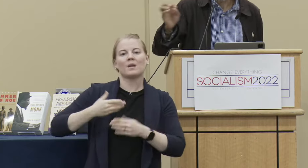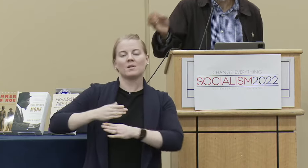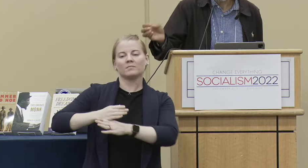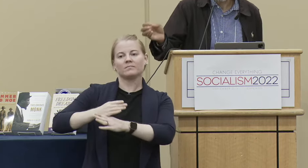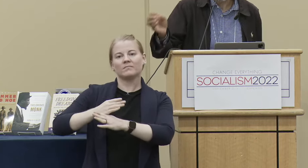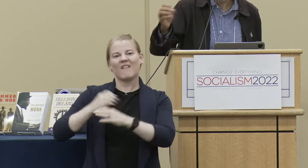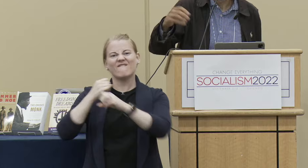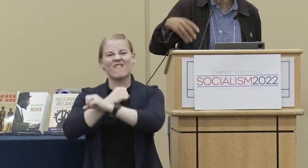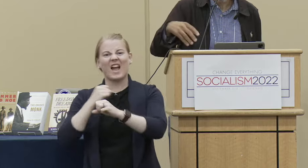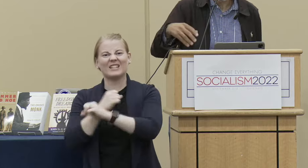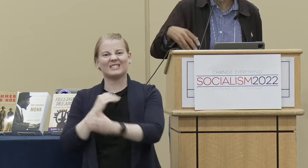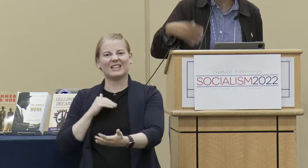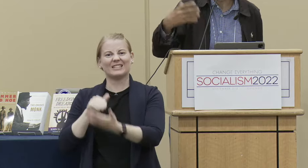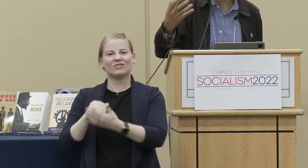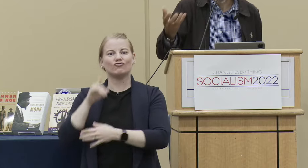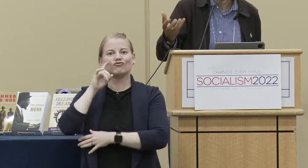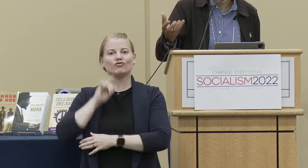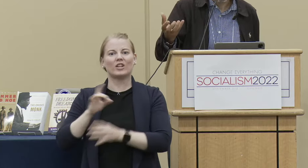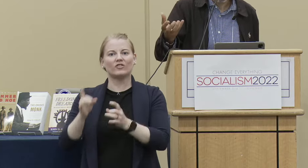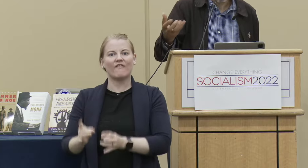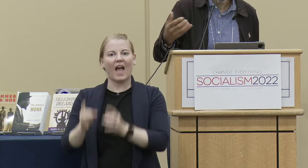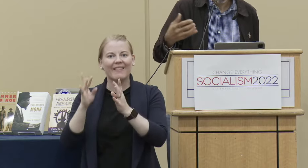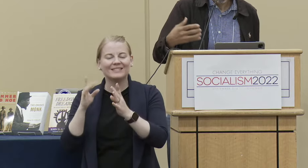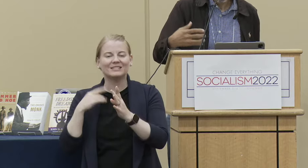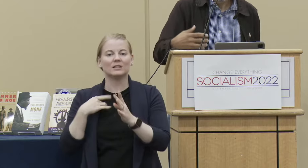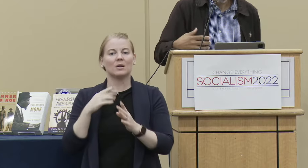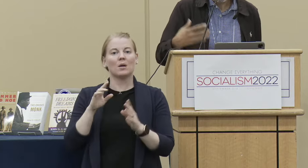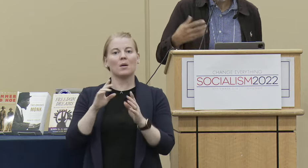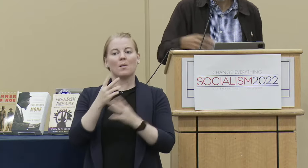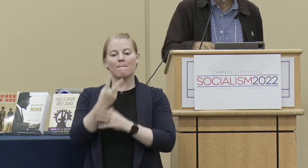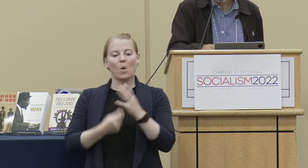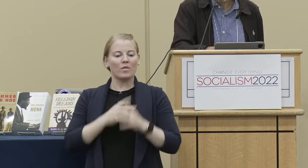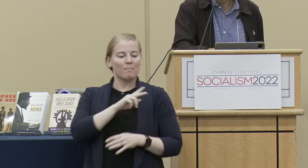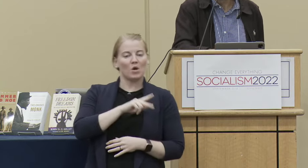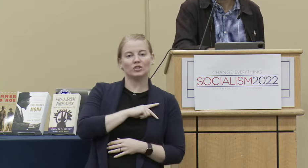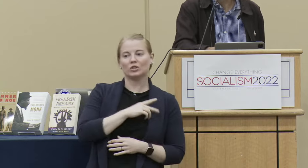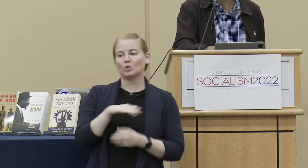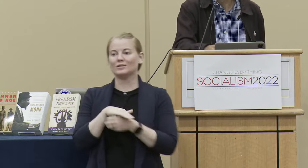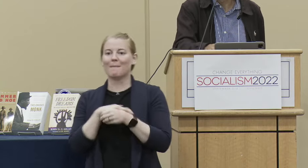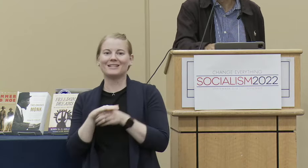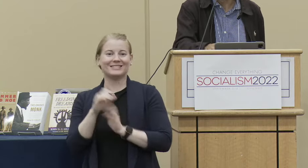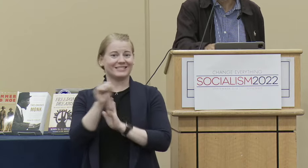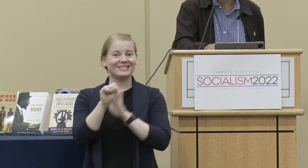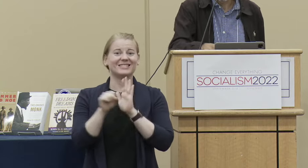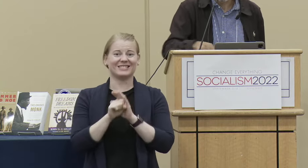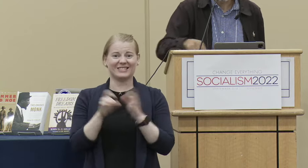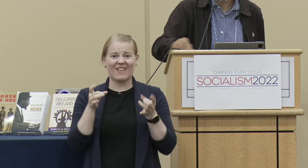focusing on the nexus of gendered violence , both domestic, interpersonal violence, and state violence,